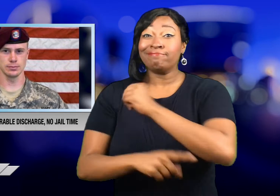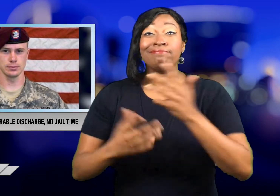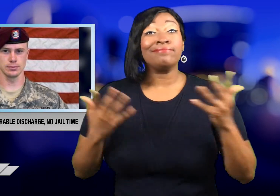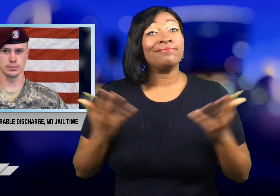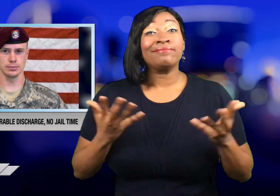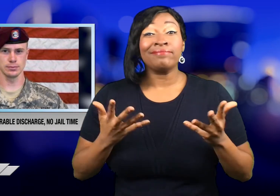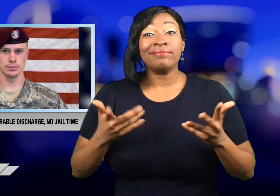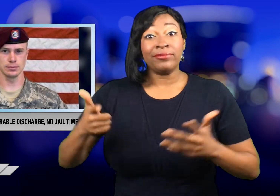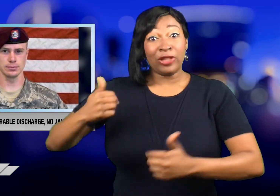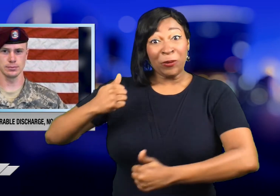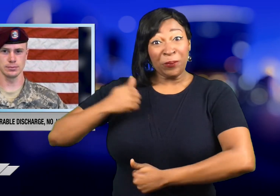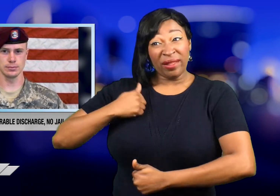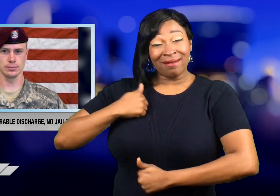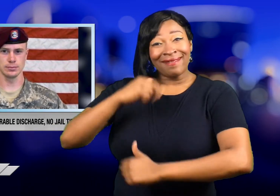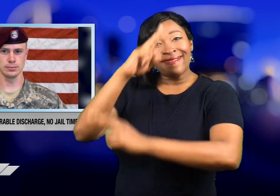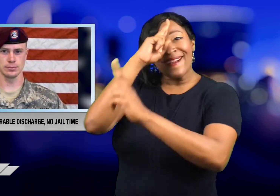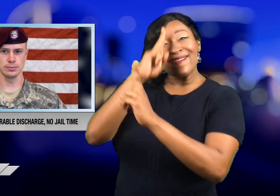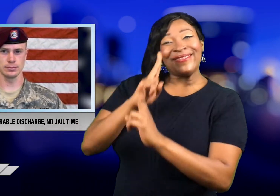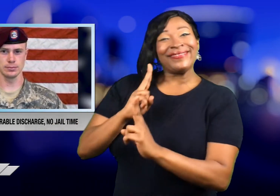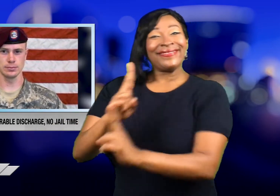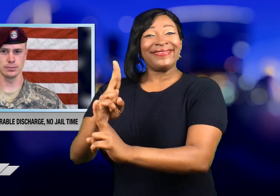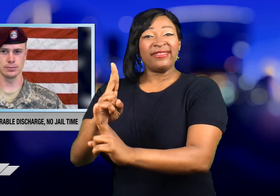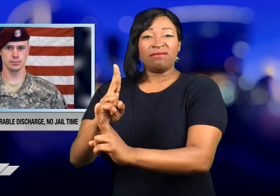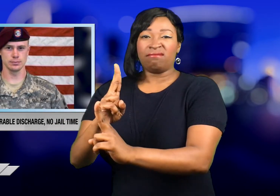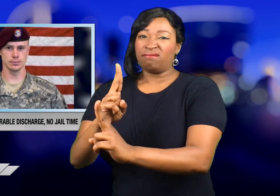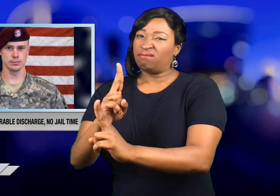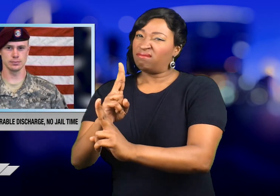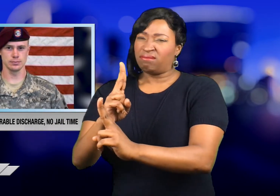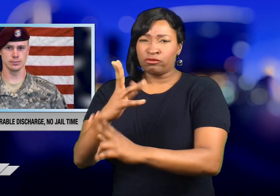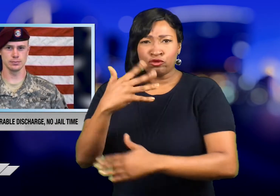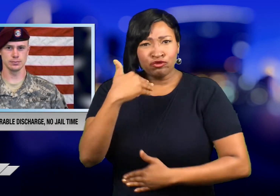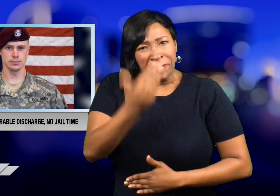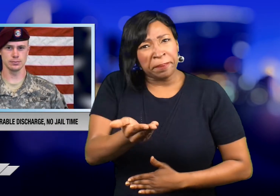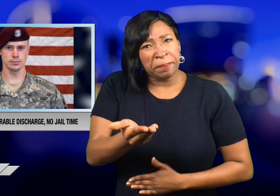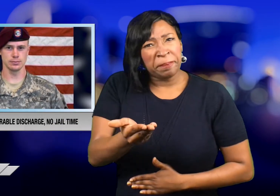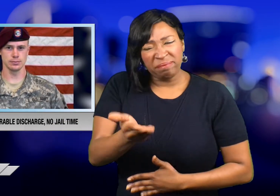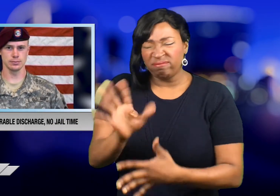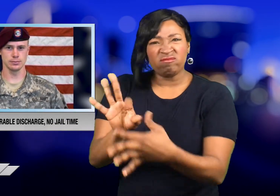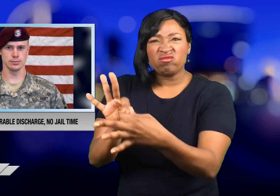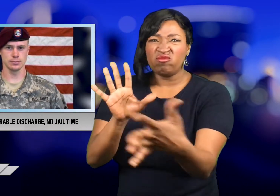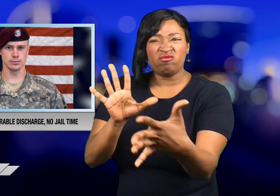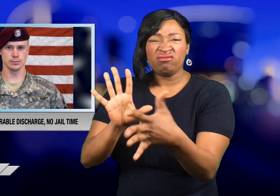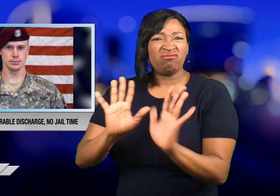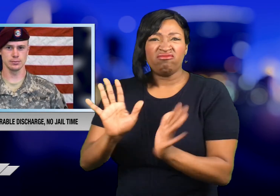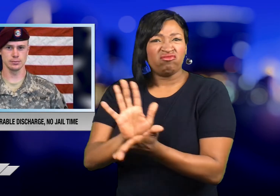He received a dishonorable discharge